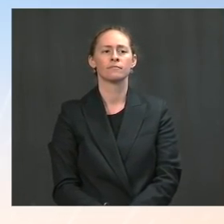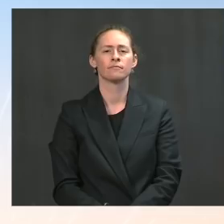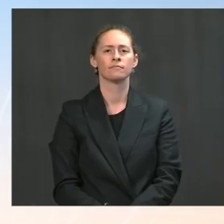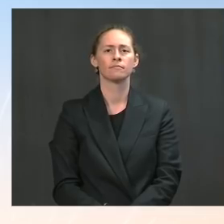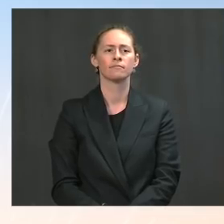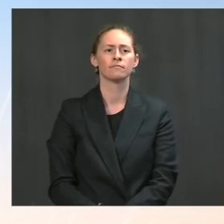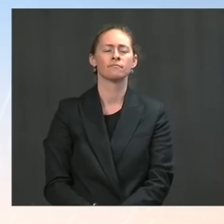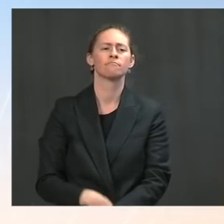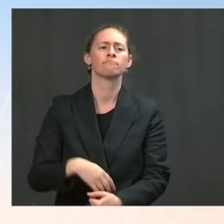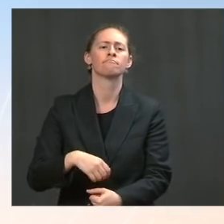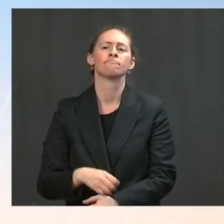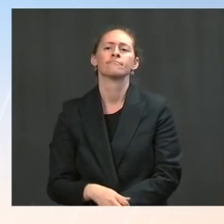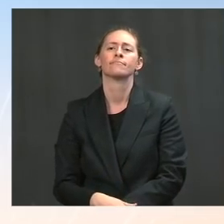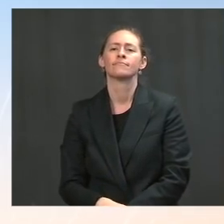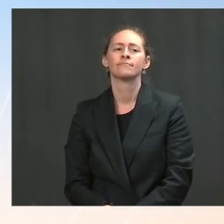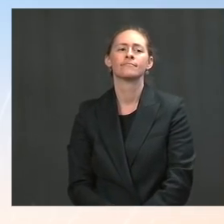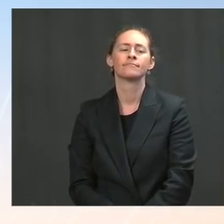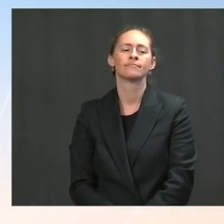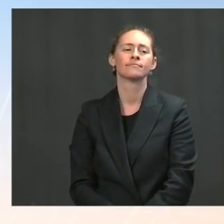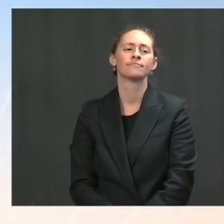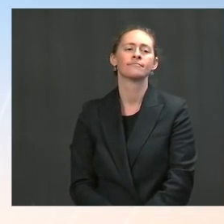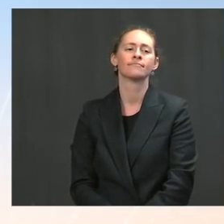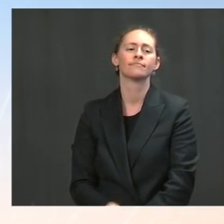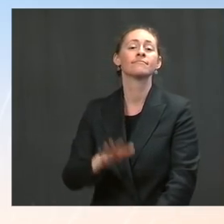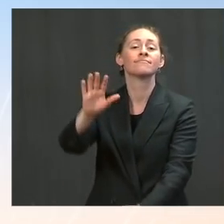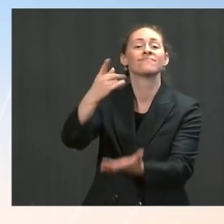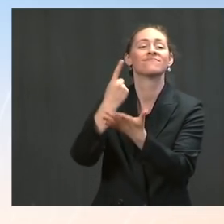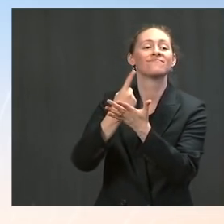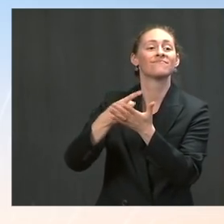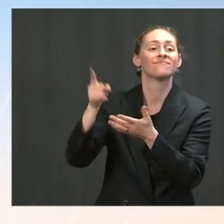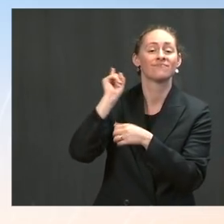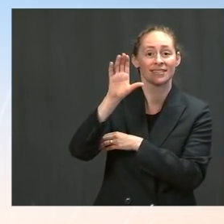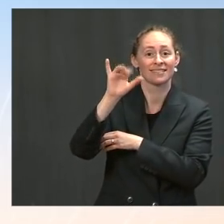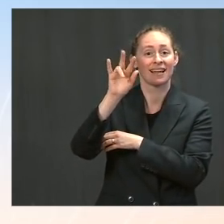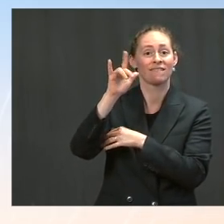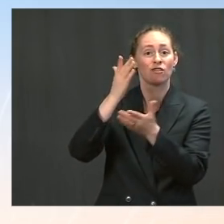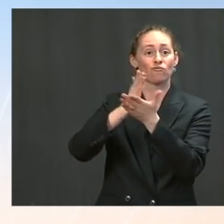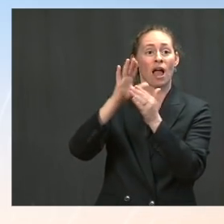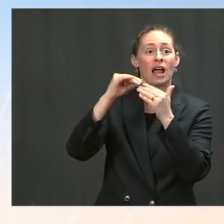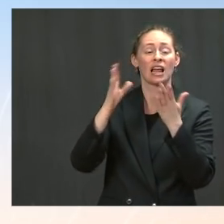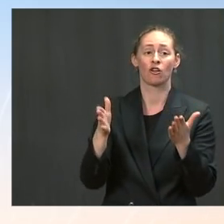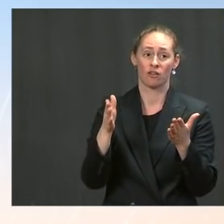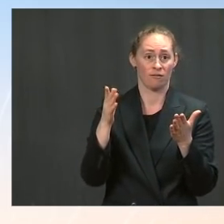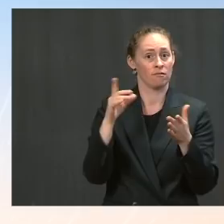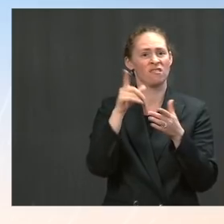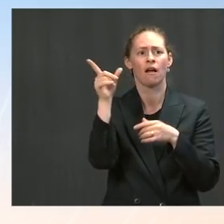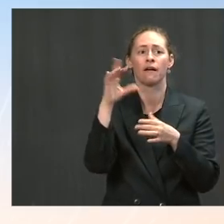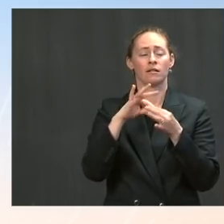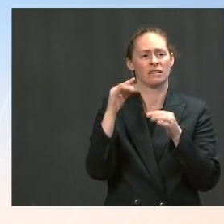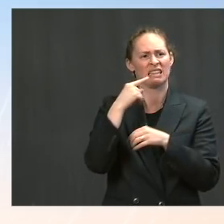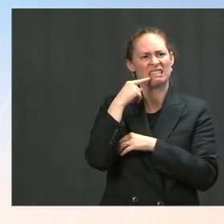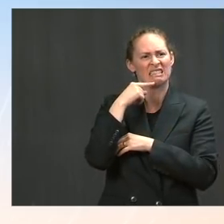But last week, when the civil rights leaders were here, they said, "This is a summer of action." They're expecting more protests. Reverend Barber says